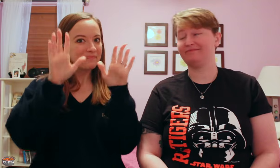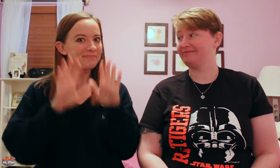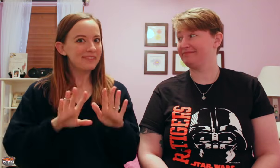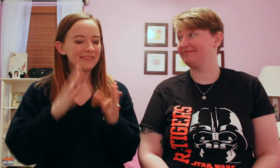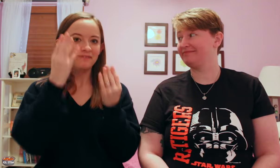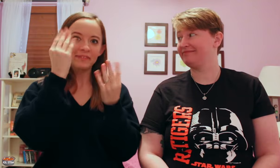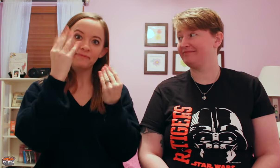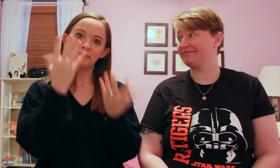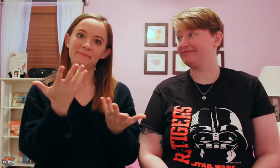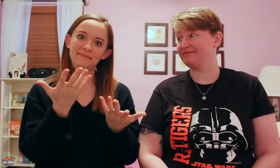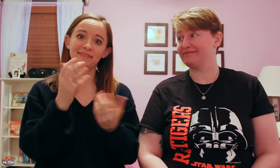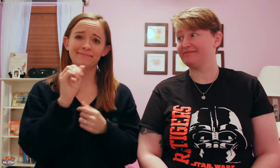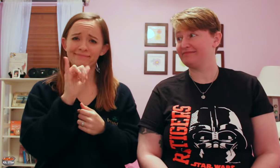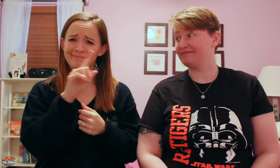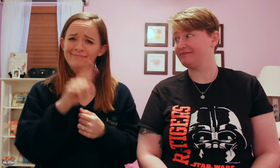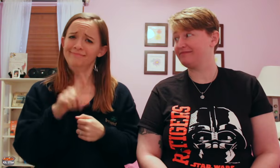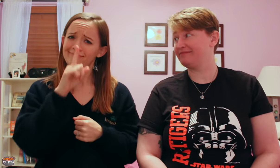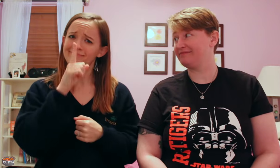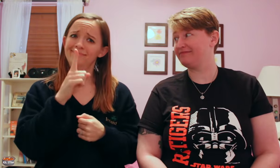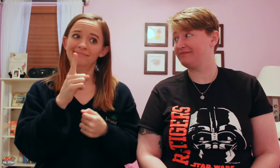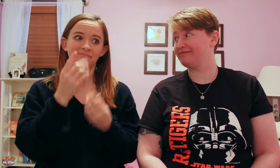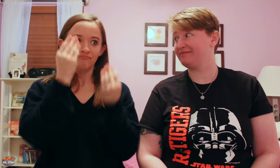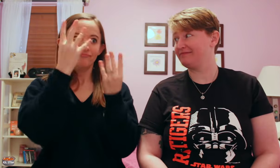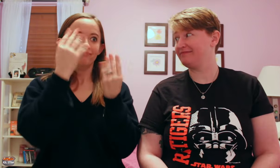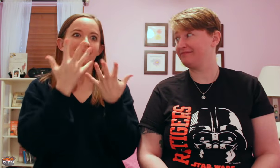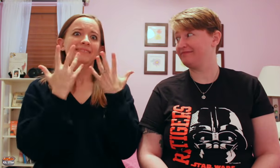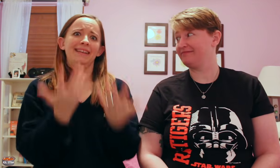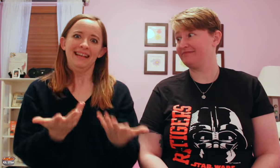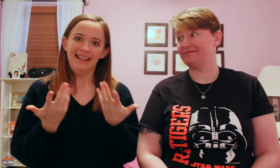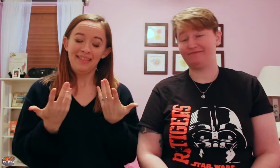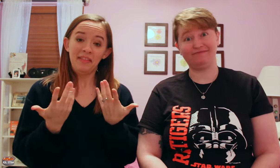[Jill] Ok that was wonderful information. Ayaz has